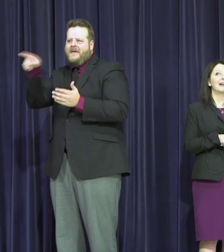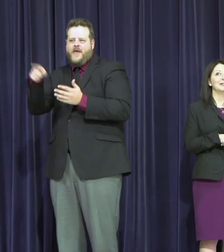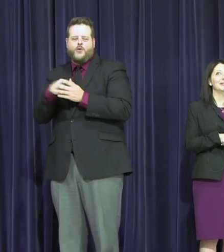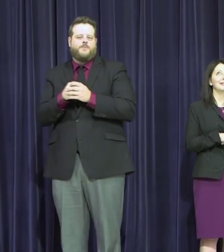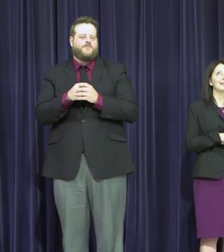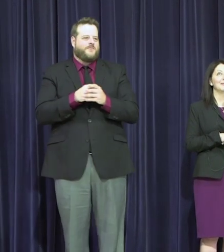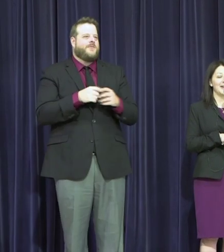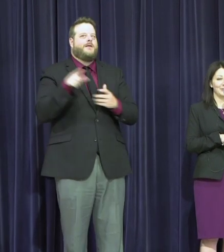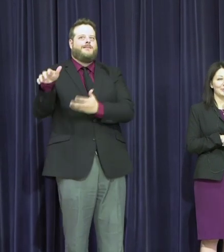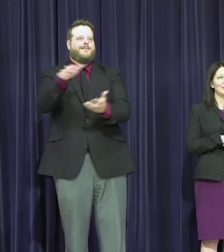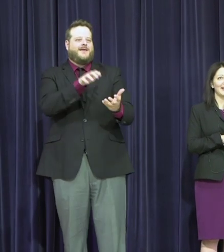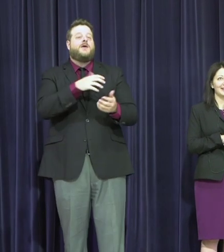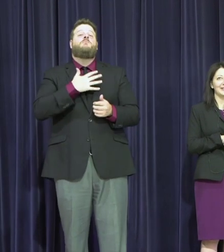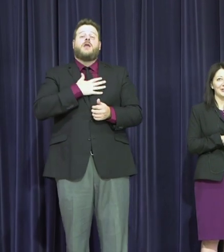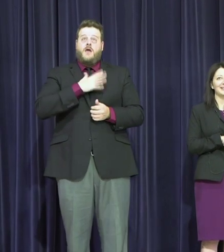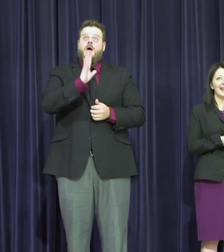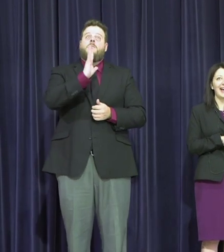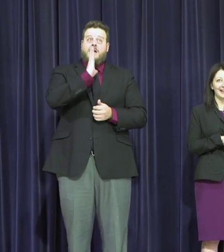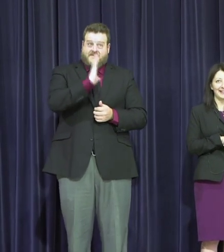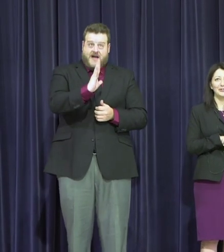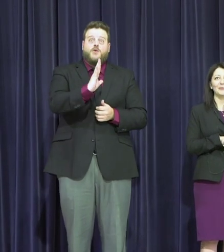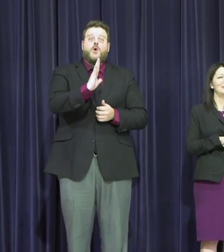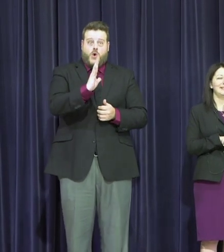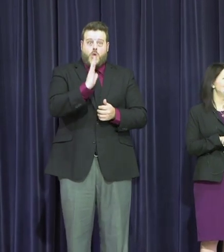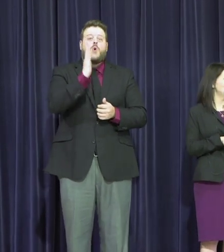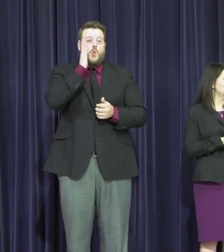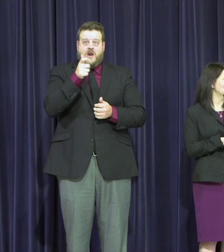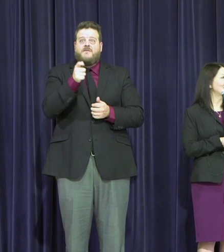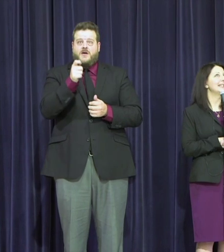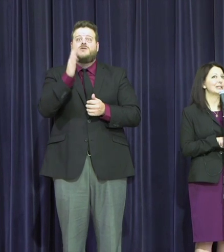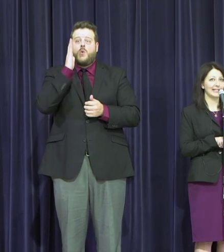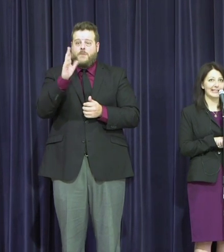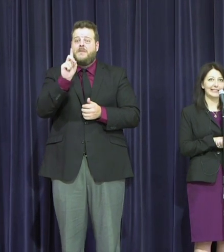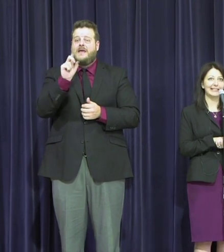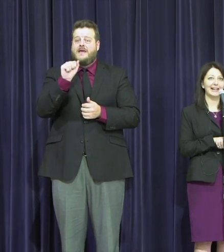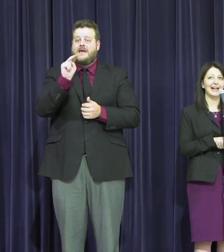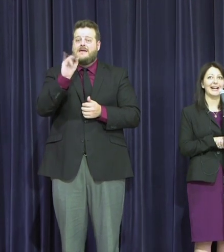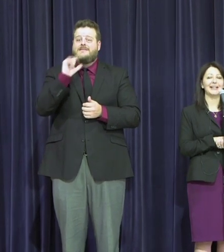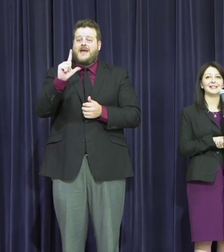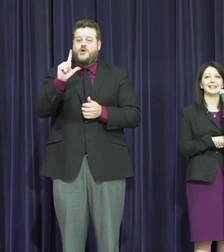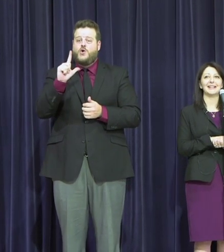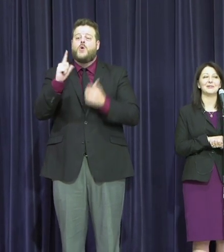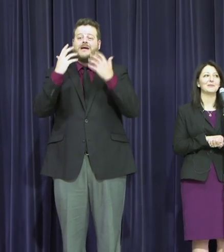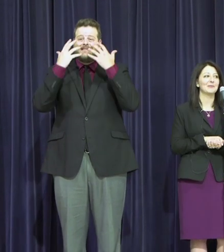Well my 5 year old will have likely just watched Daniel Tiger, clearly is something that would